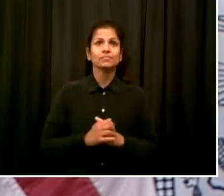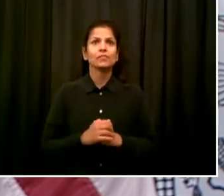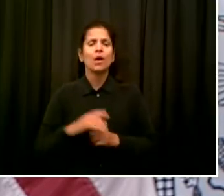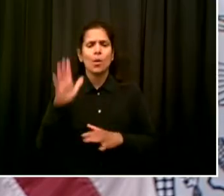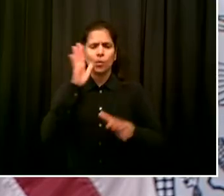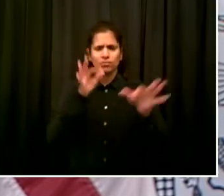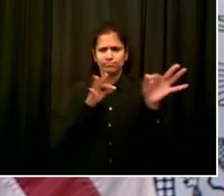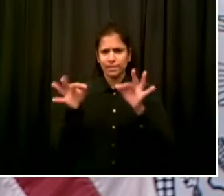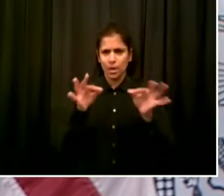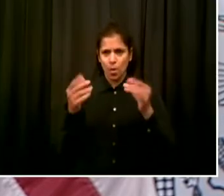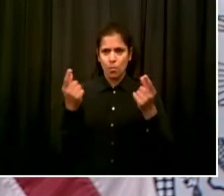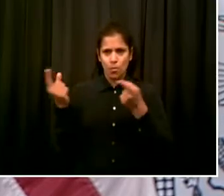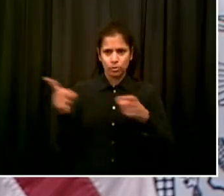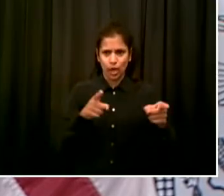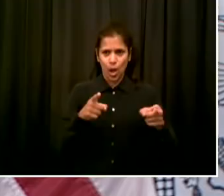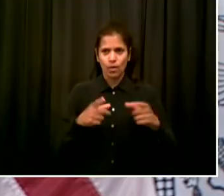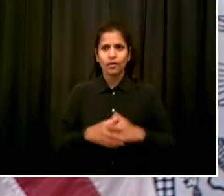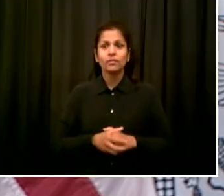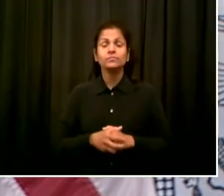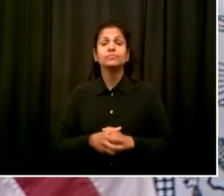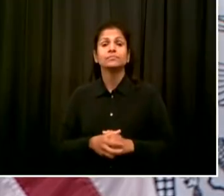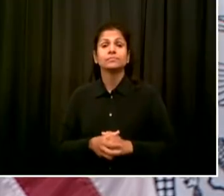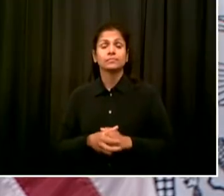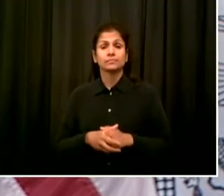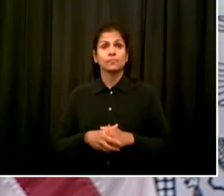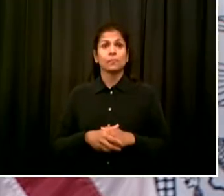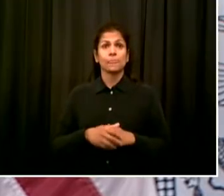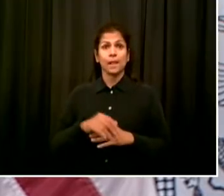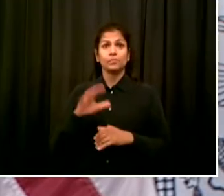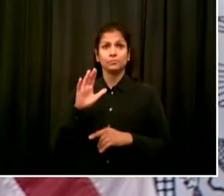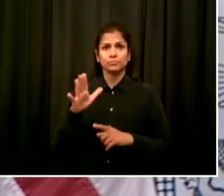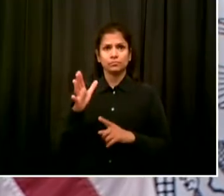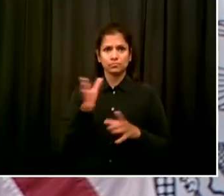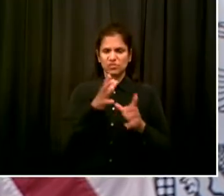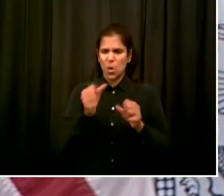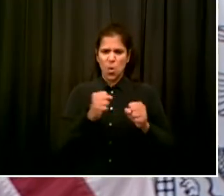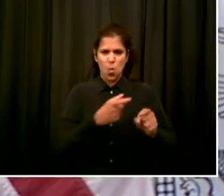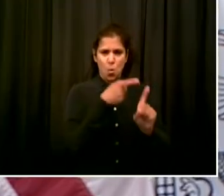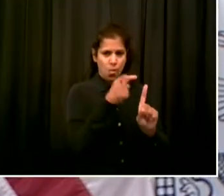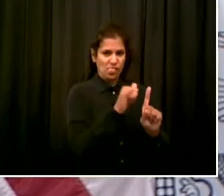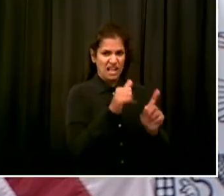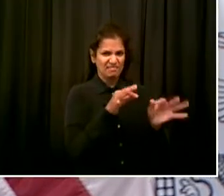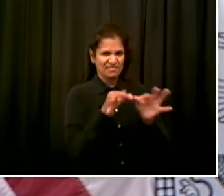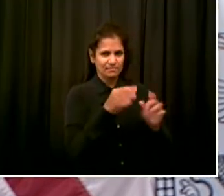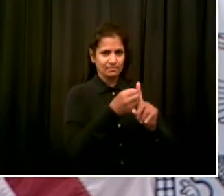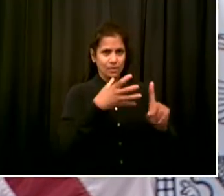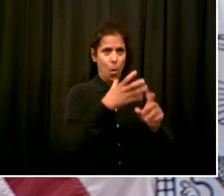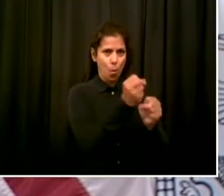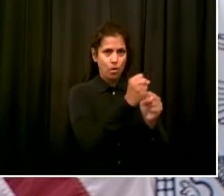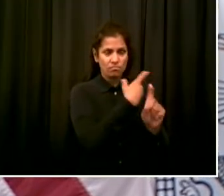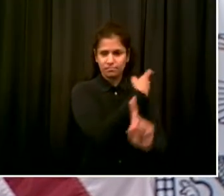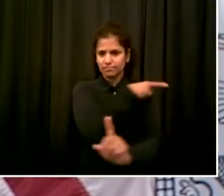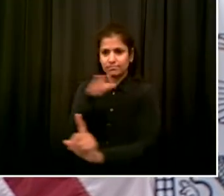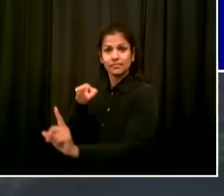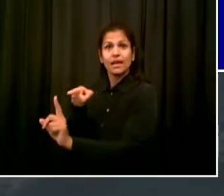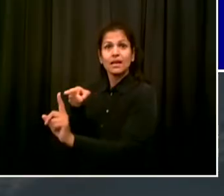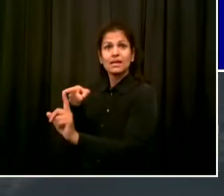TO OF BROACHED IT . WE ARE ON TRACK ON MONDAY WITH PHASE 4